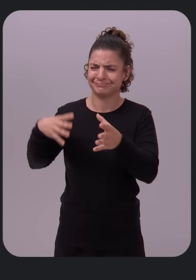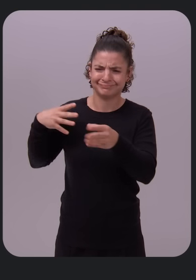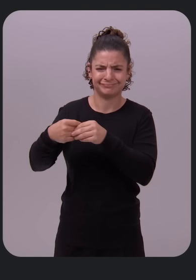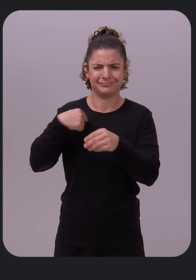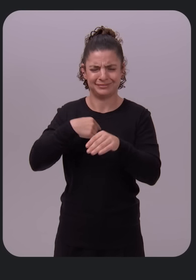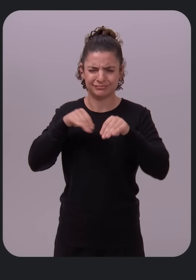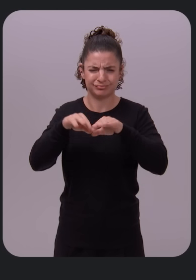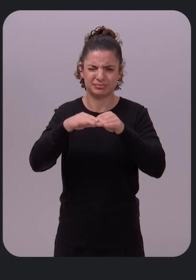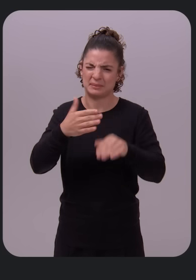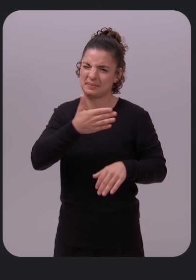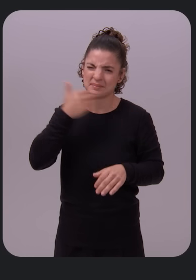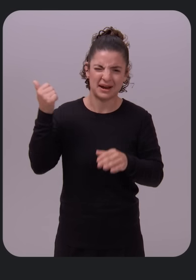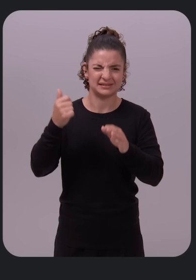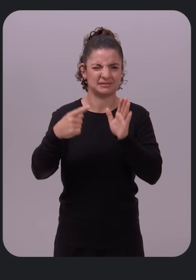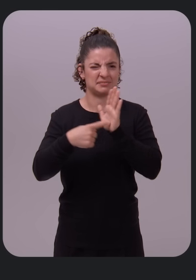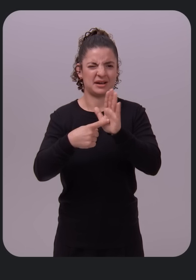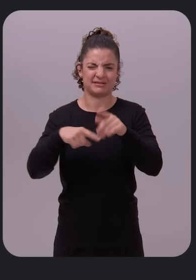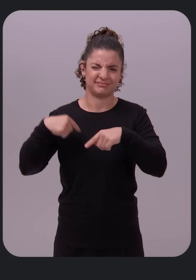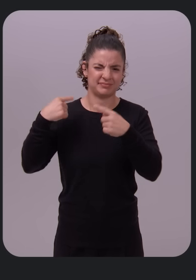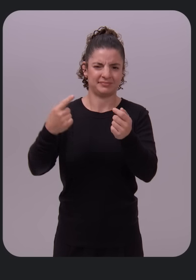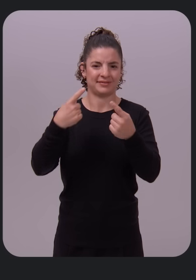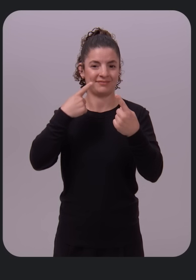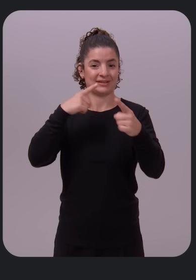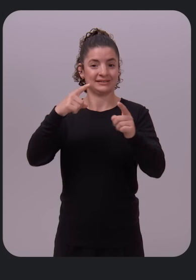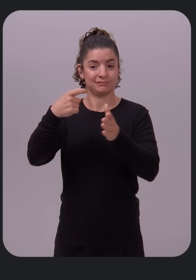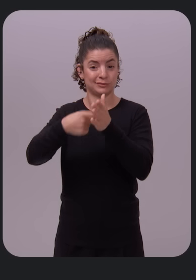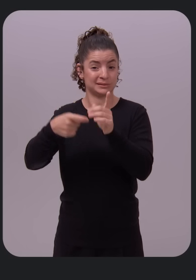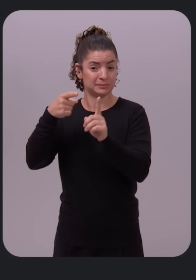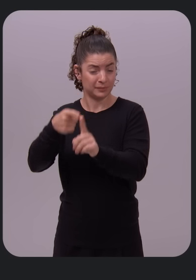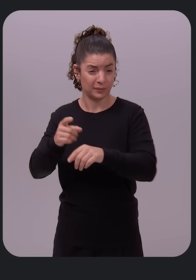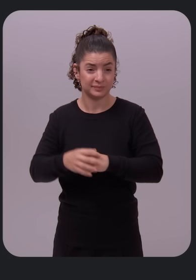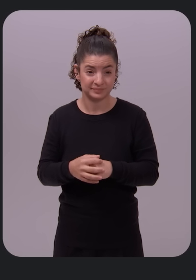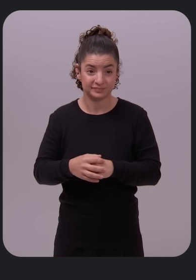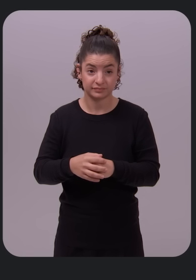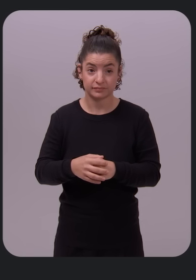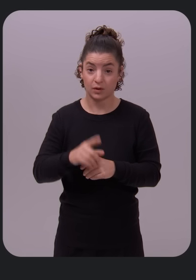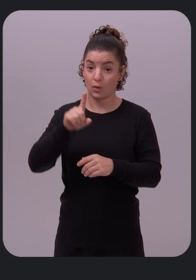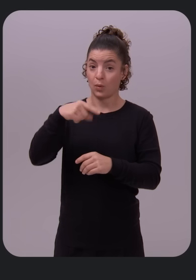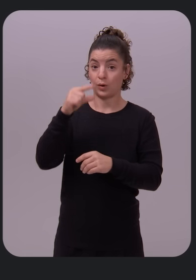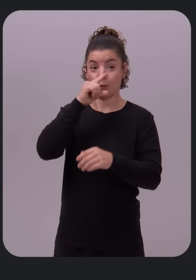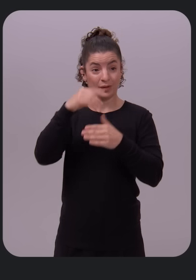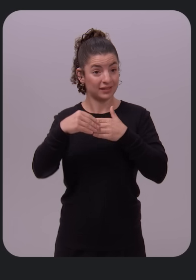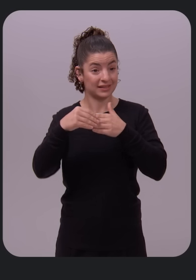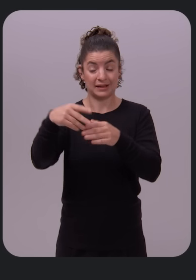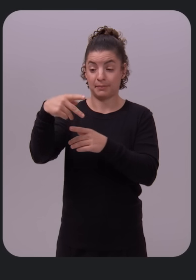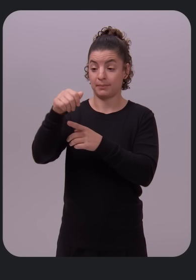models at the most effective price point. Not only is Google leading this parade of frontier,